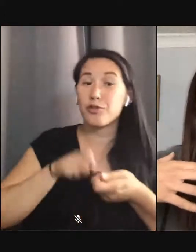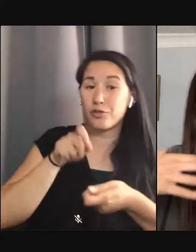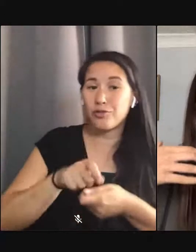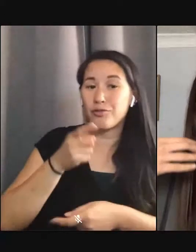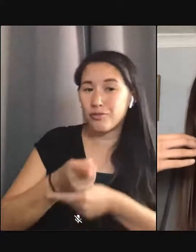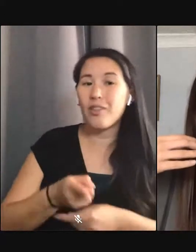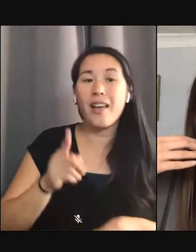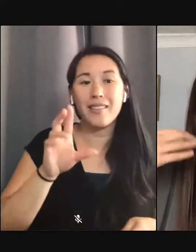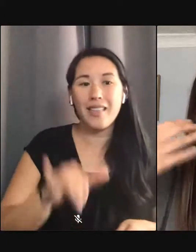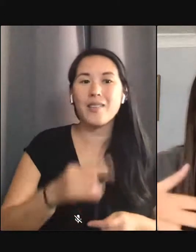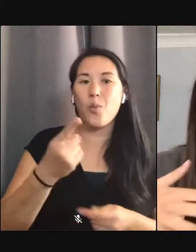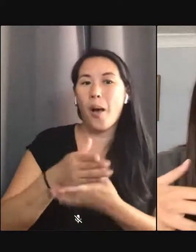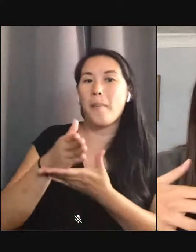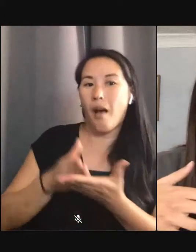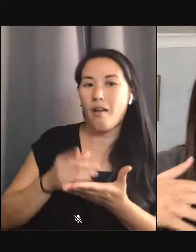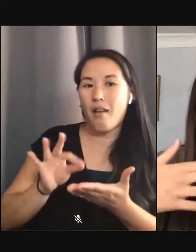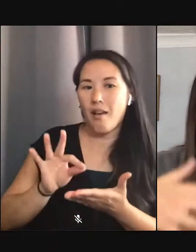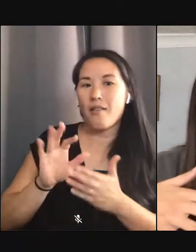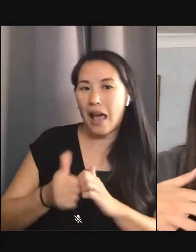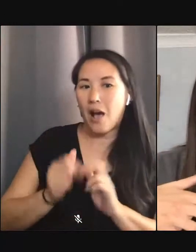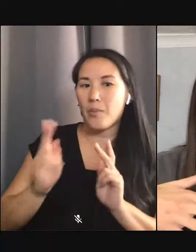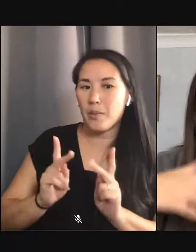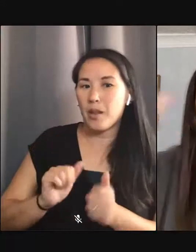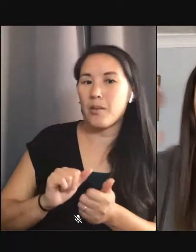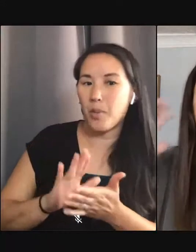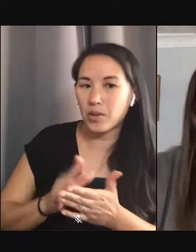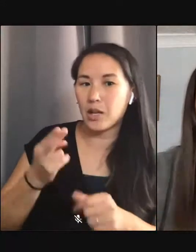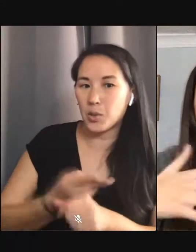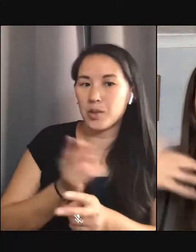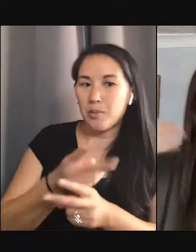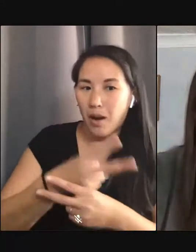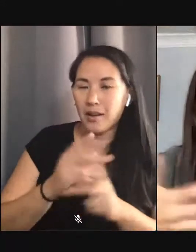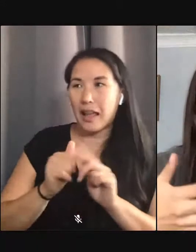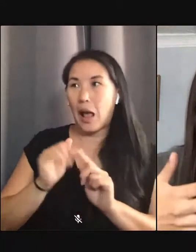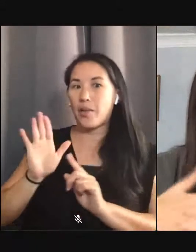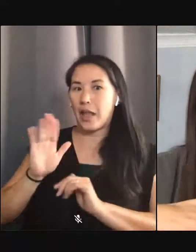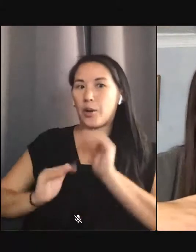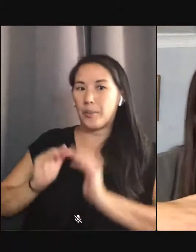of how somebody approaches your product and how their built environment impacts their life but